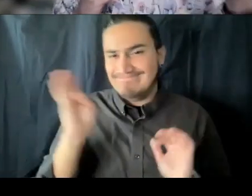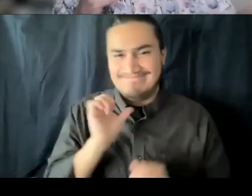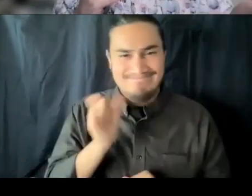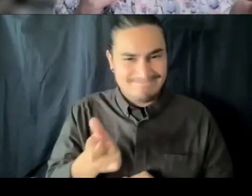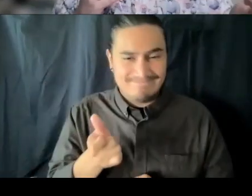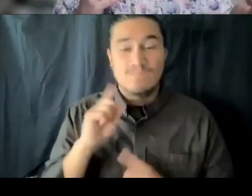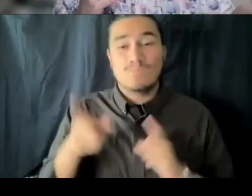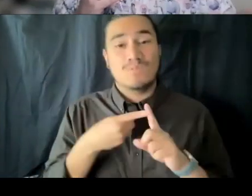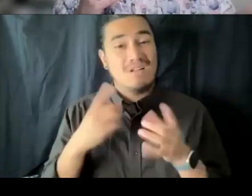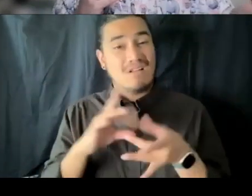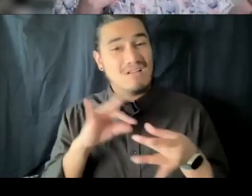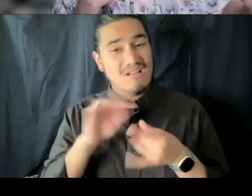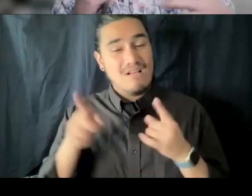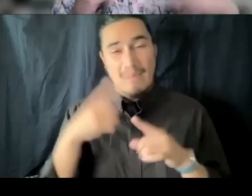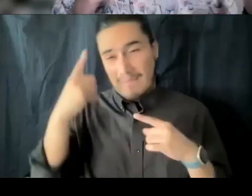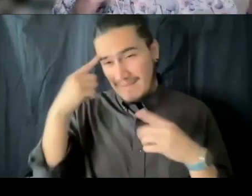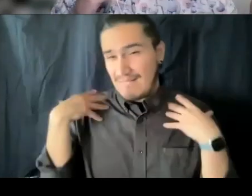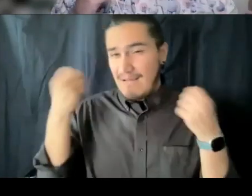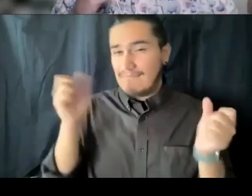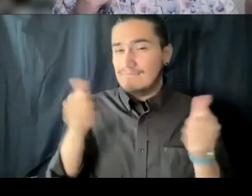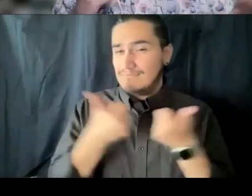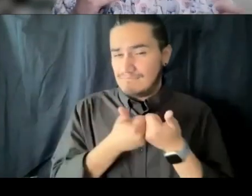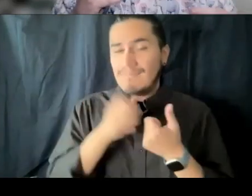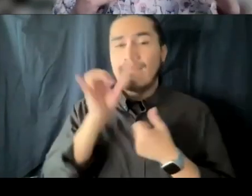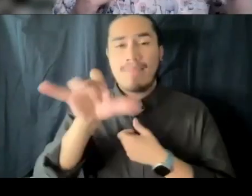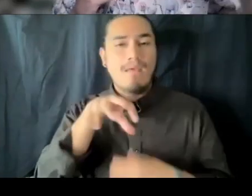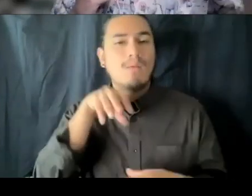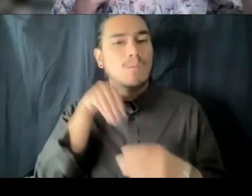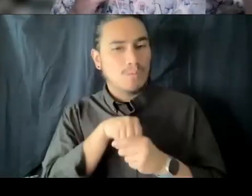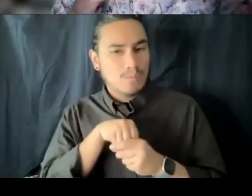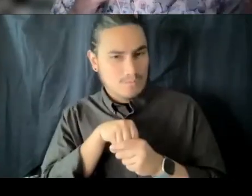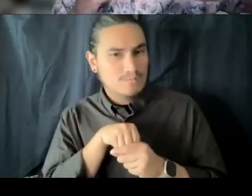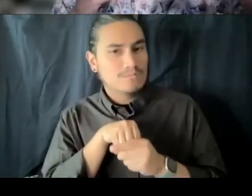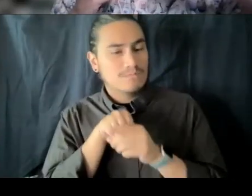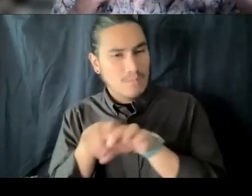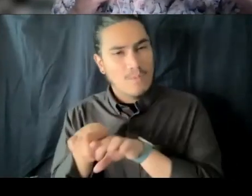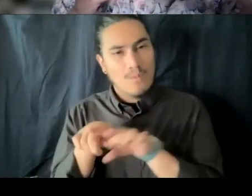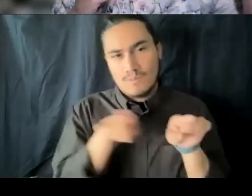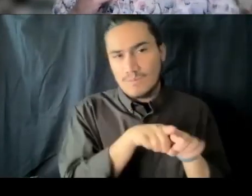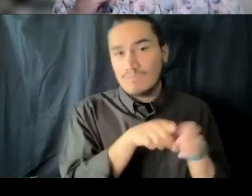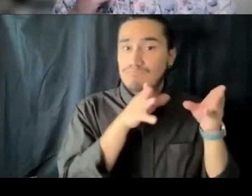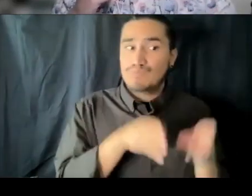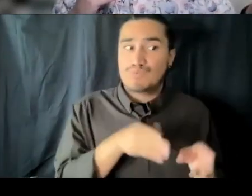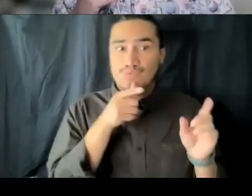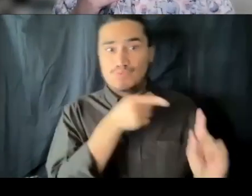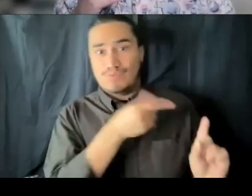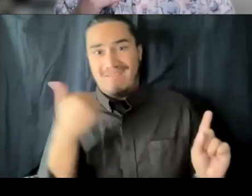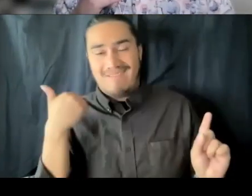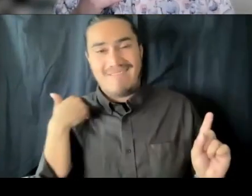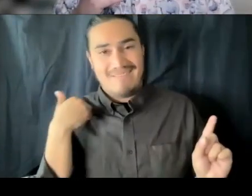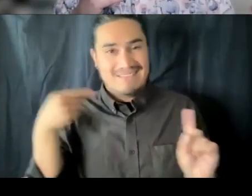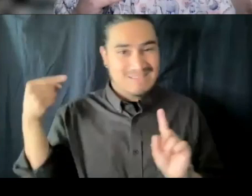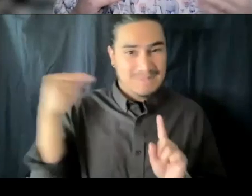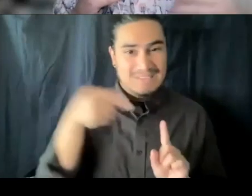about mental health challenges, that includes, you know, somebody who has a specific diagnosis